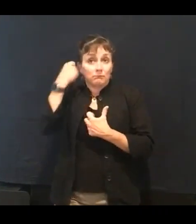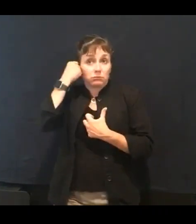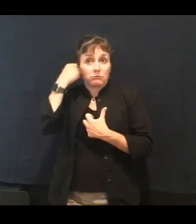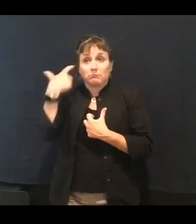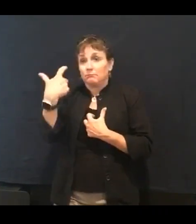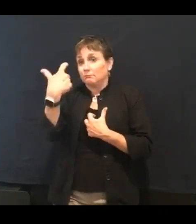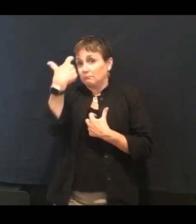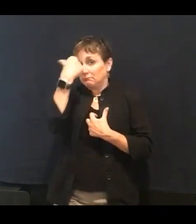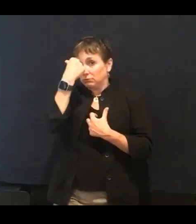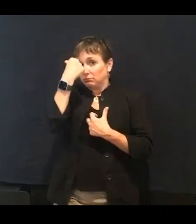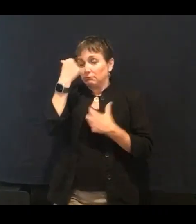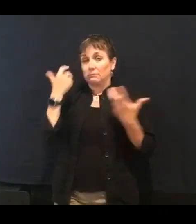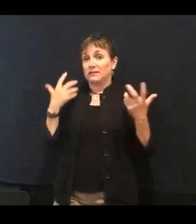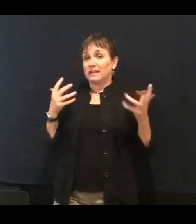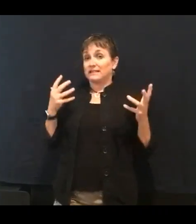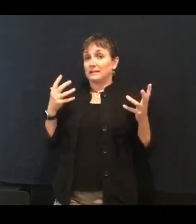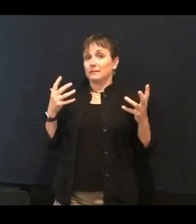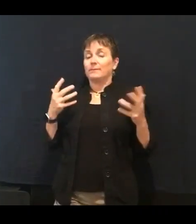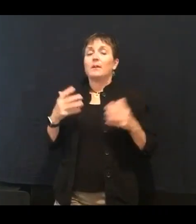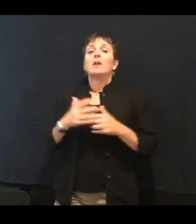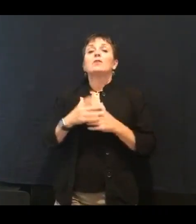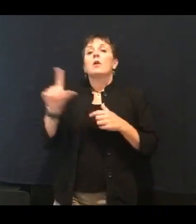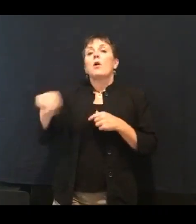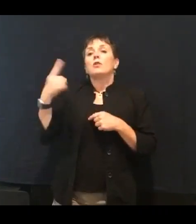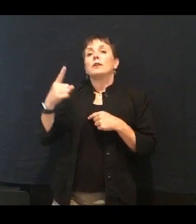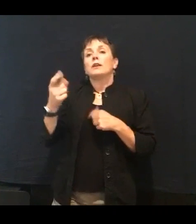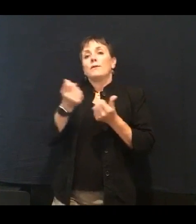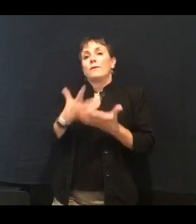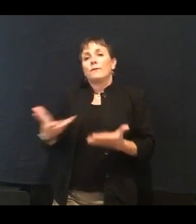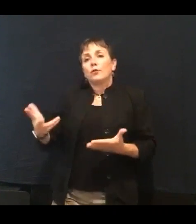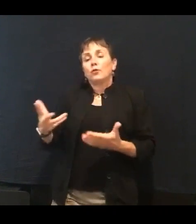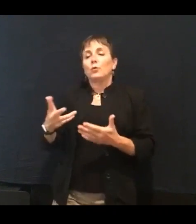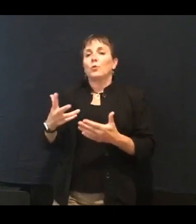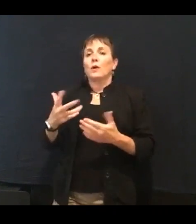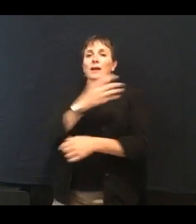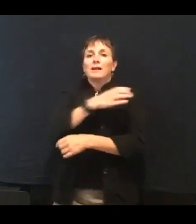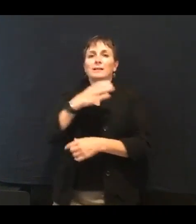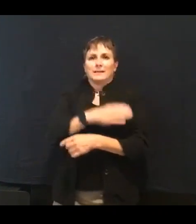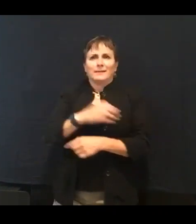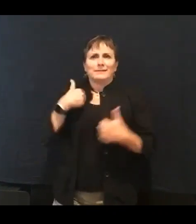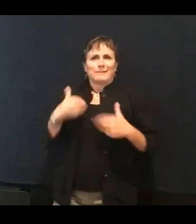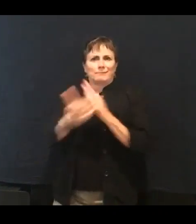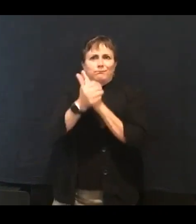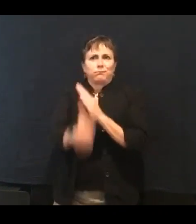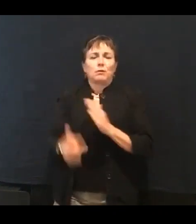There are only a few clinics capable of injecting the retina and inner ears, and the process